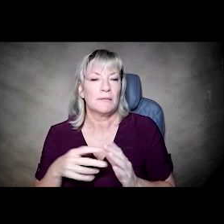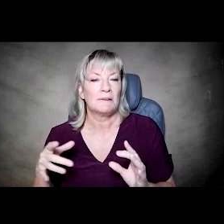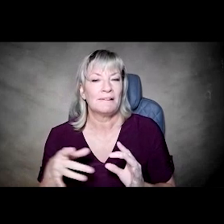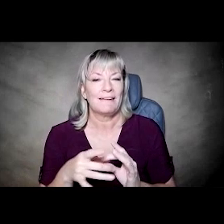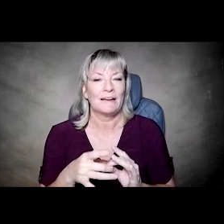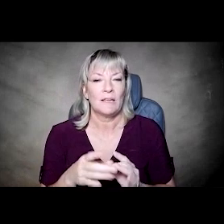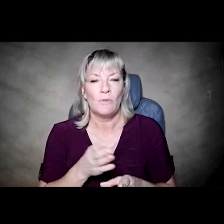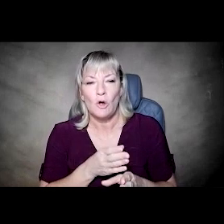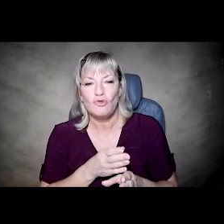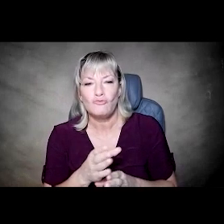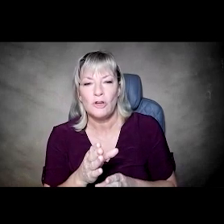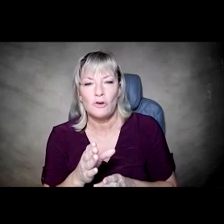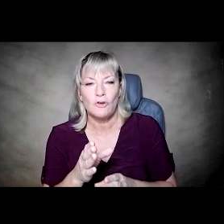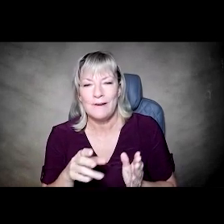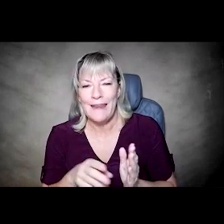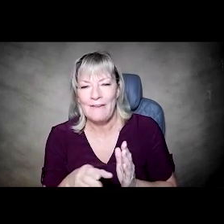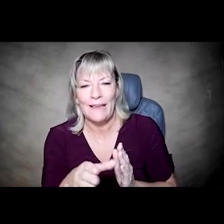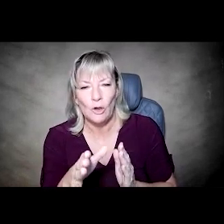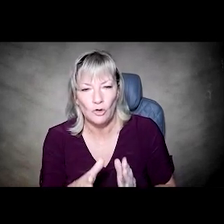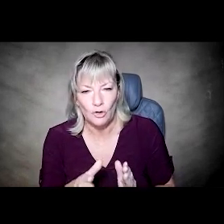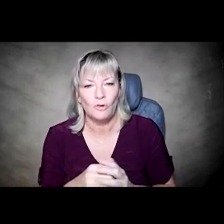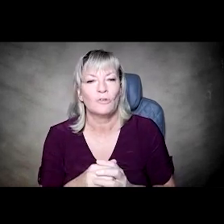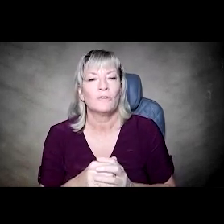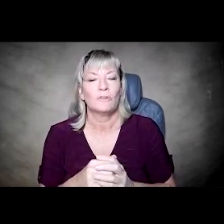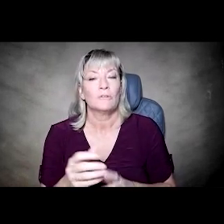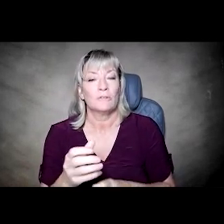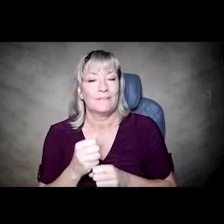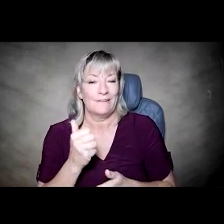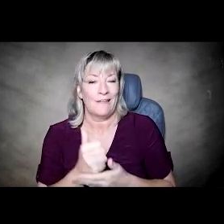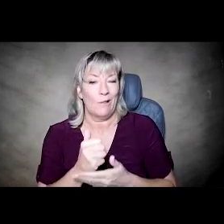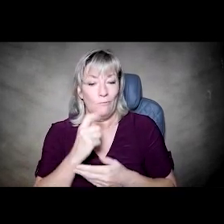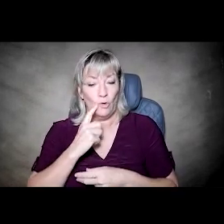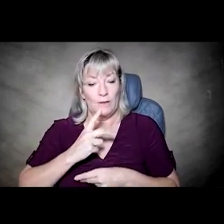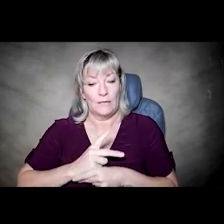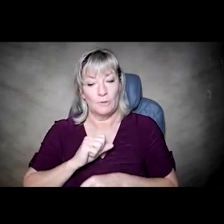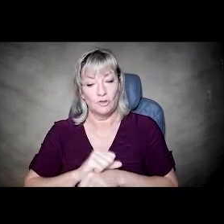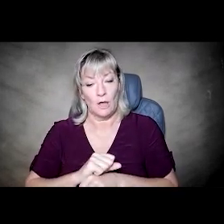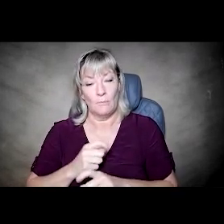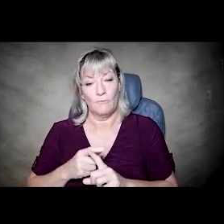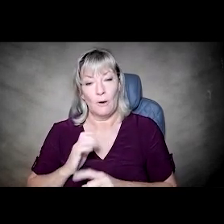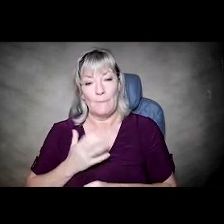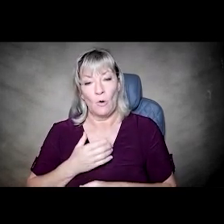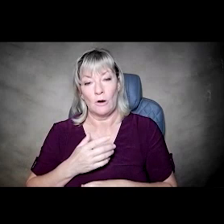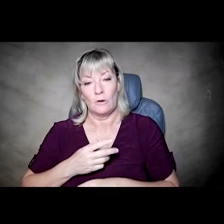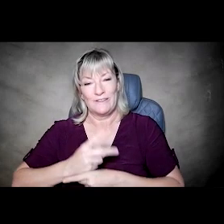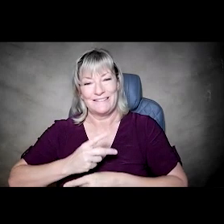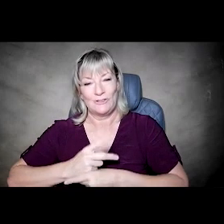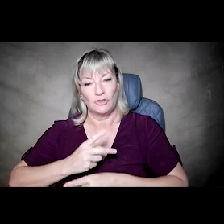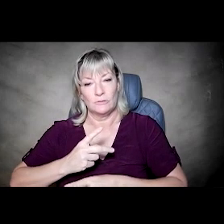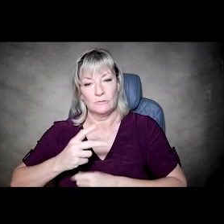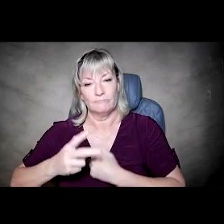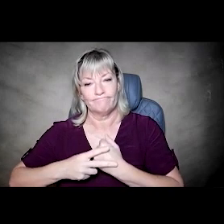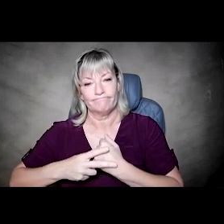a Career Navigator, receive assistance to keep a job from our Retention Specialist, and more.